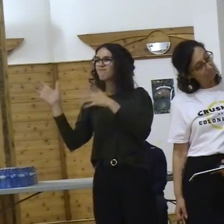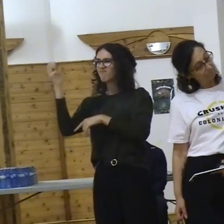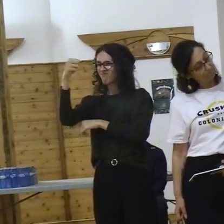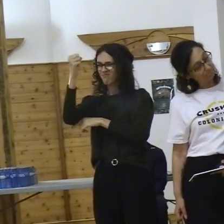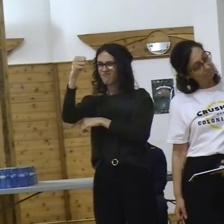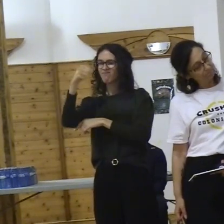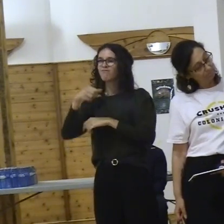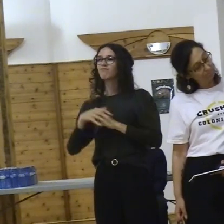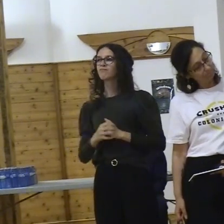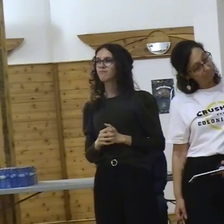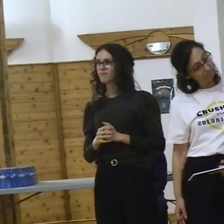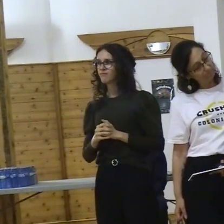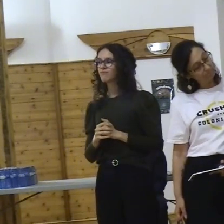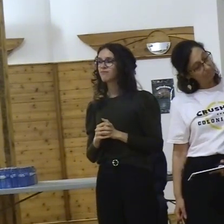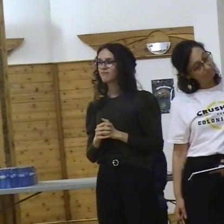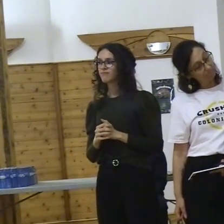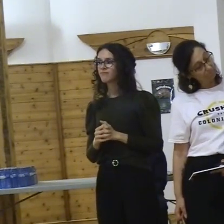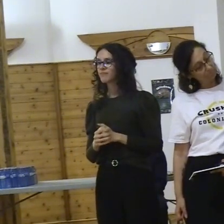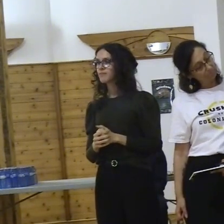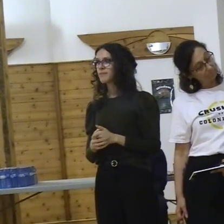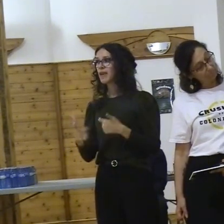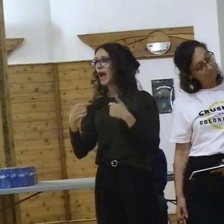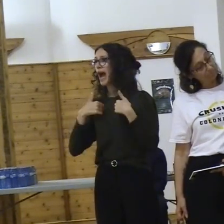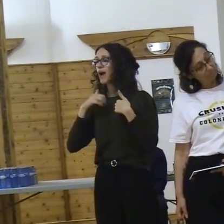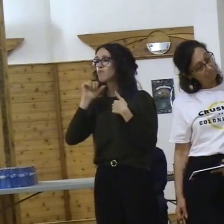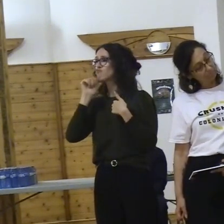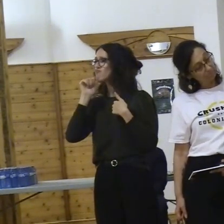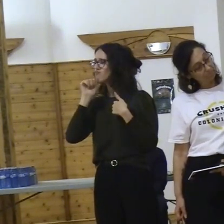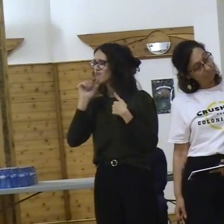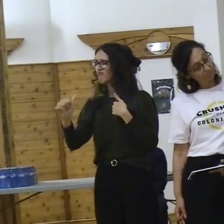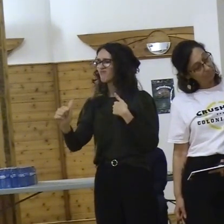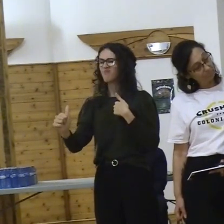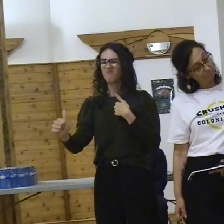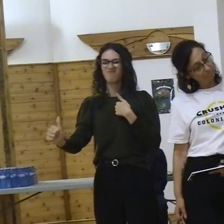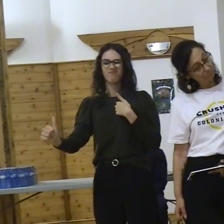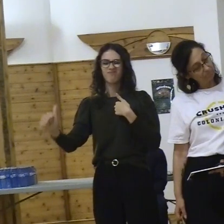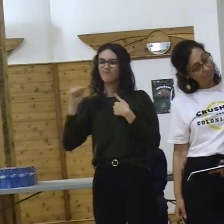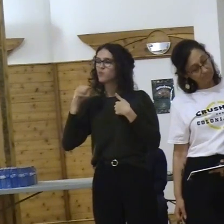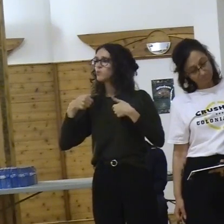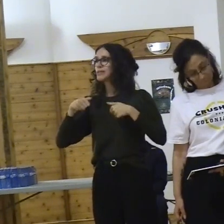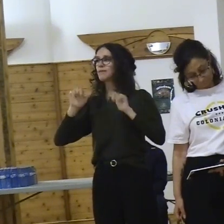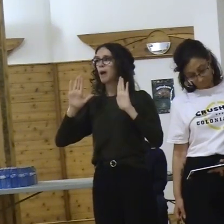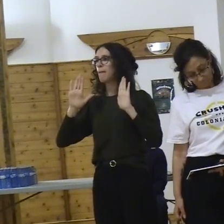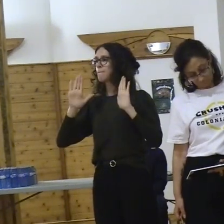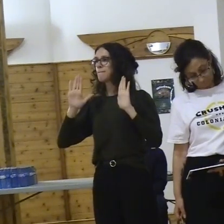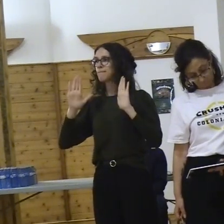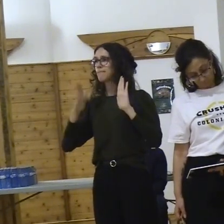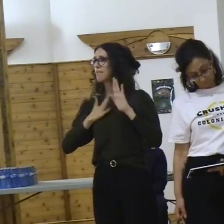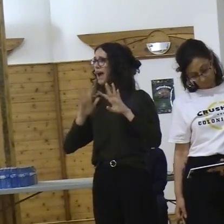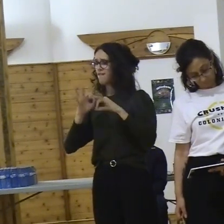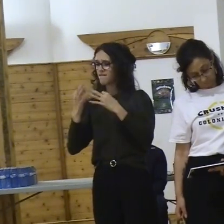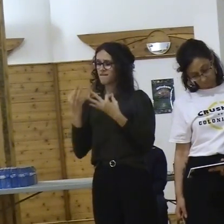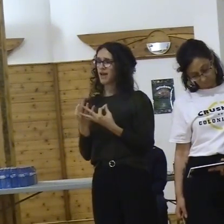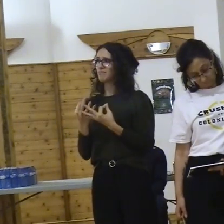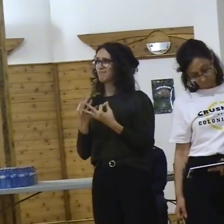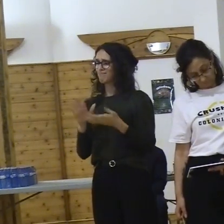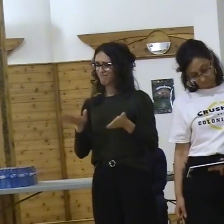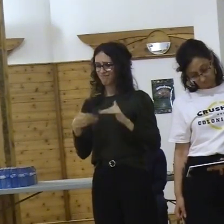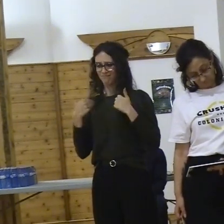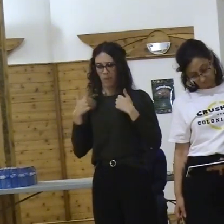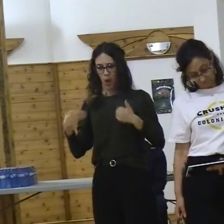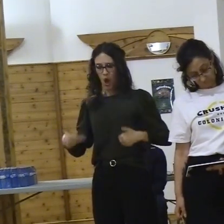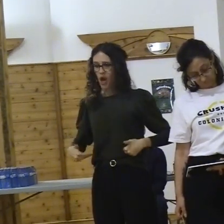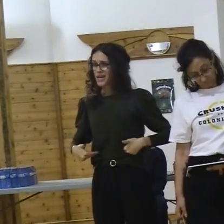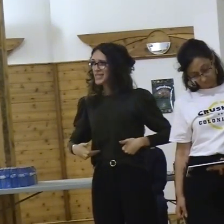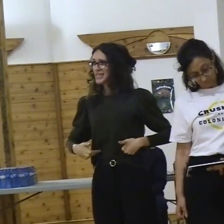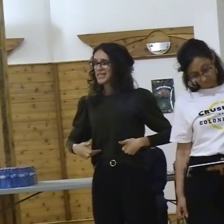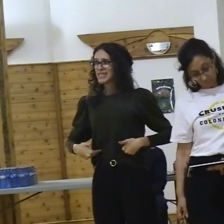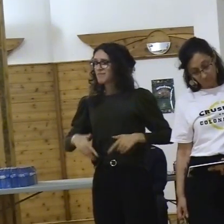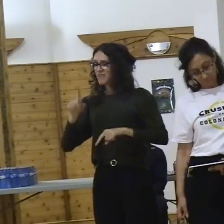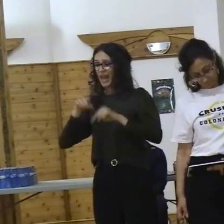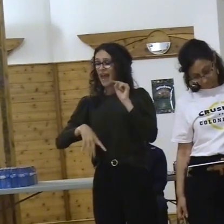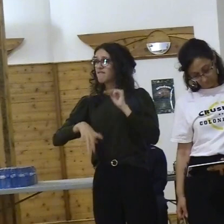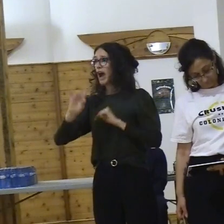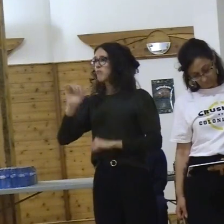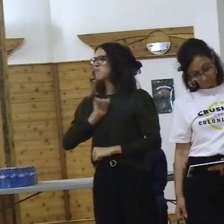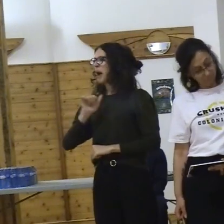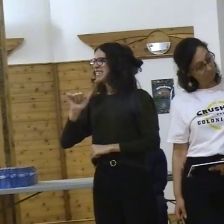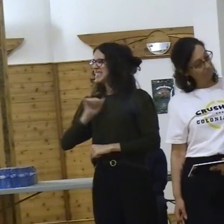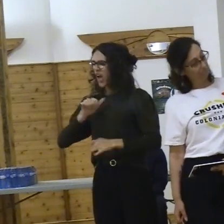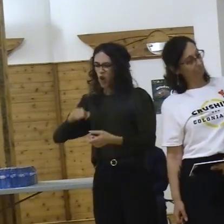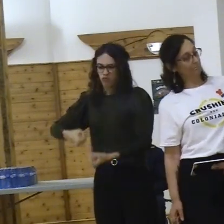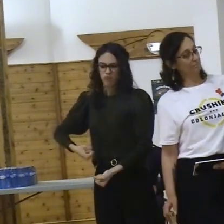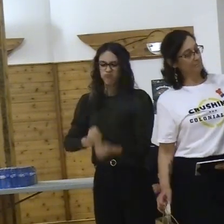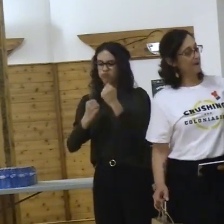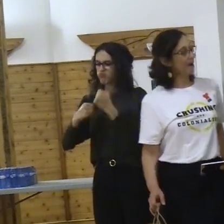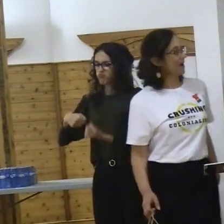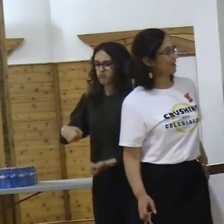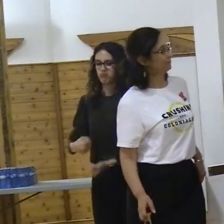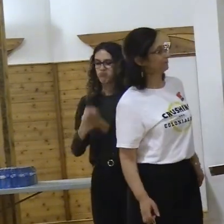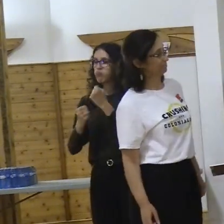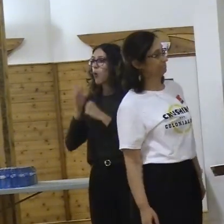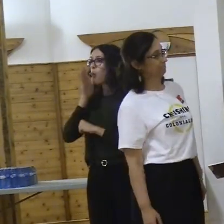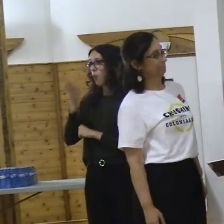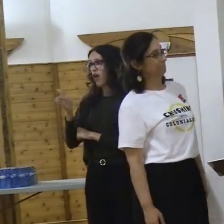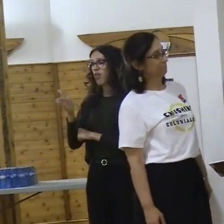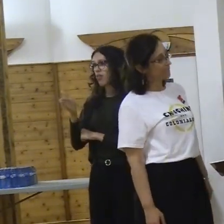And I ain't giving up on any of my loved ones. I will do the digging if it comes down to that. I guarantee that.